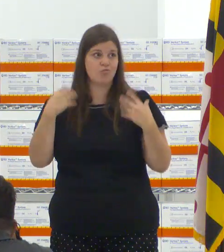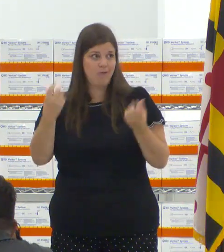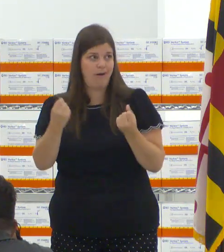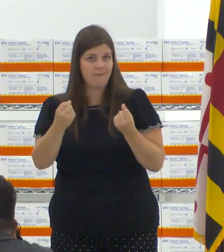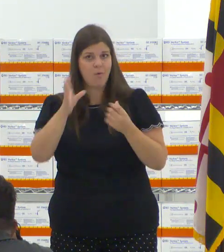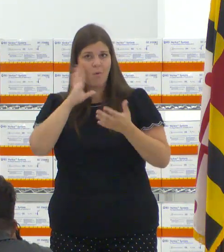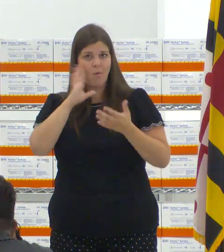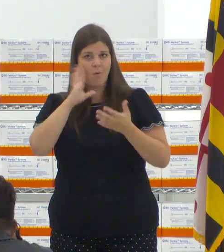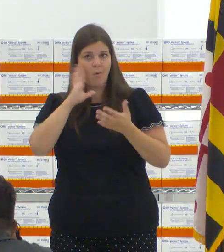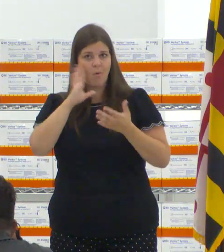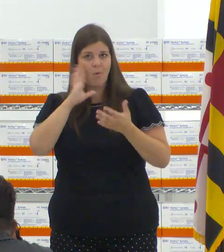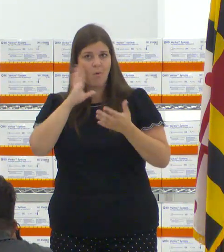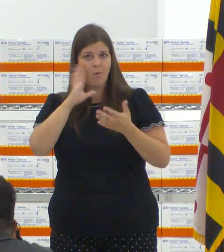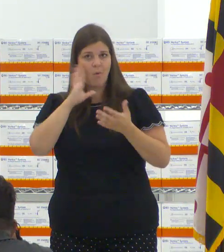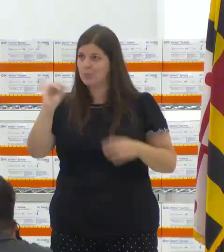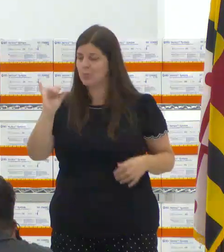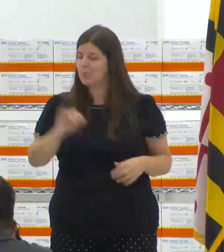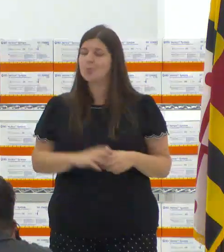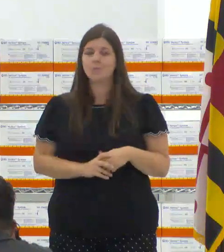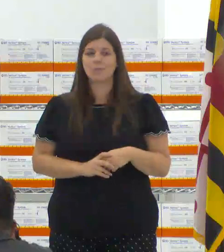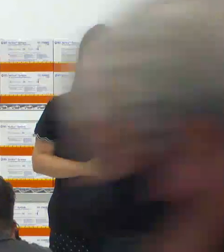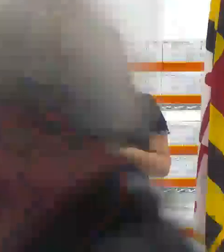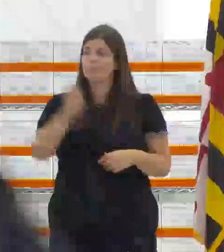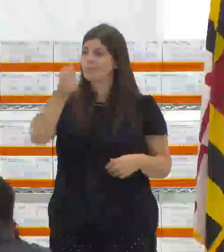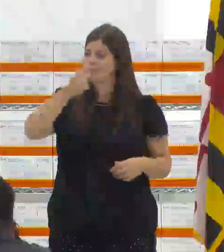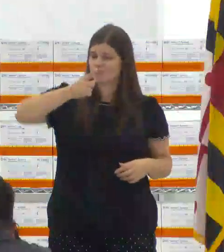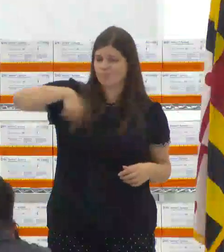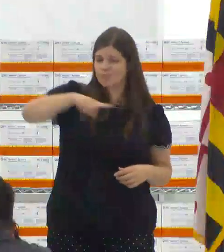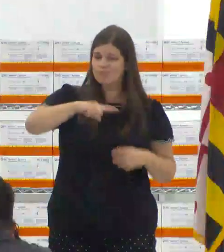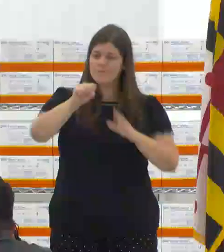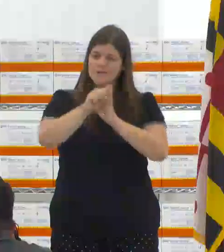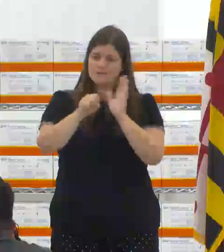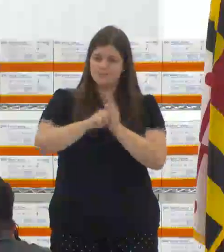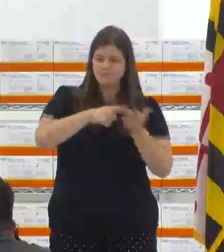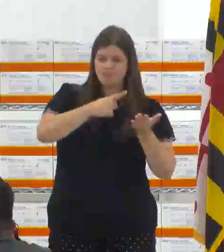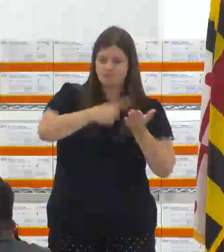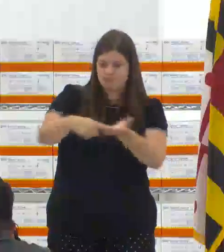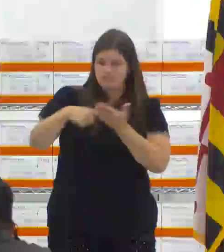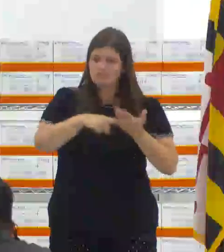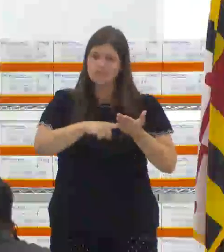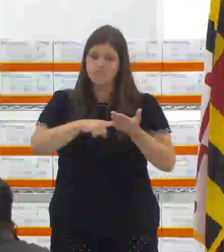The goal was initially acquiring and deploying 5 million rapid point-of-care